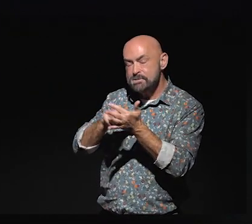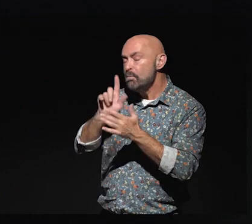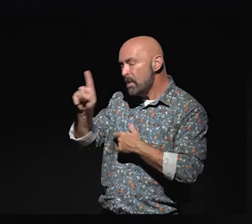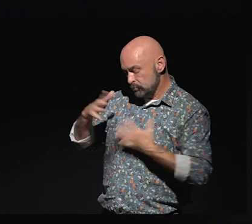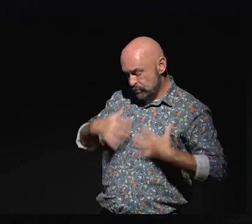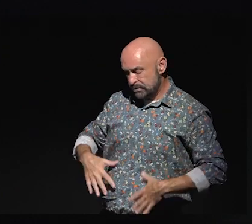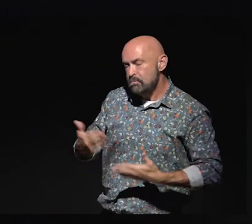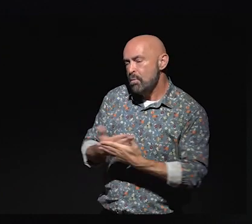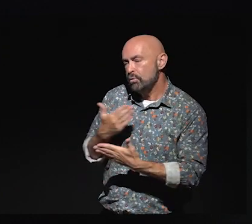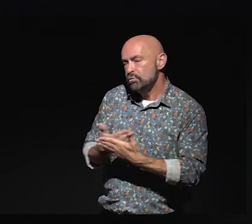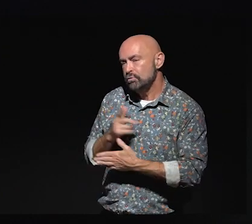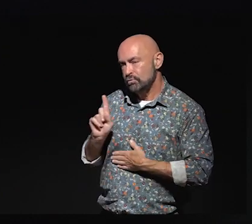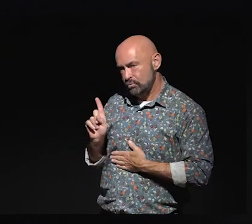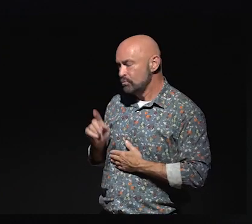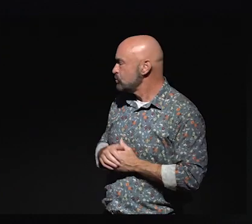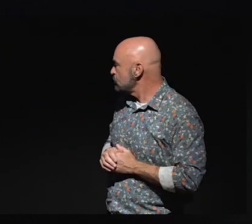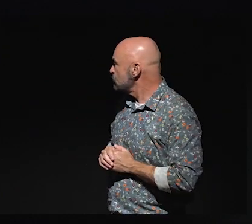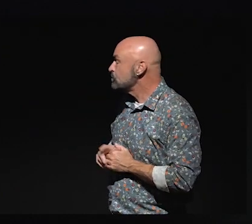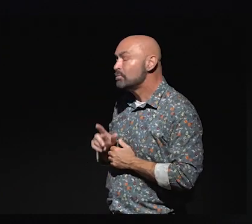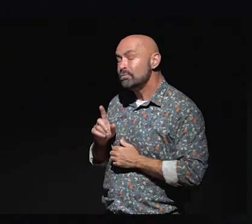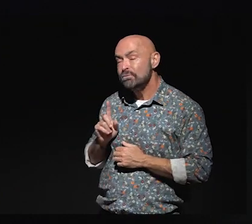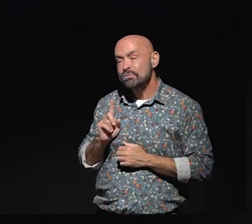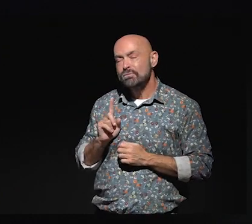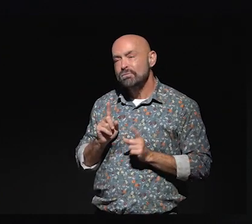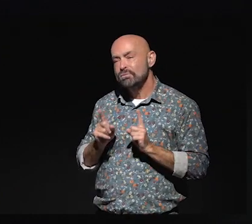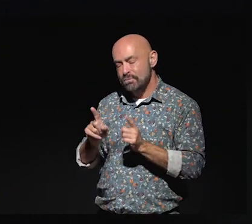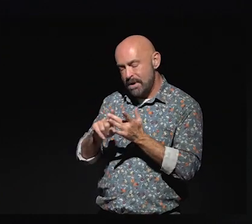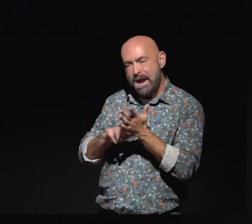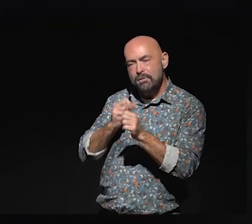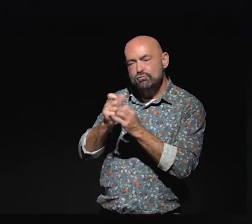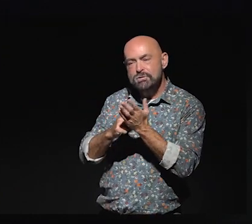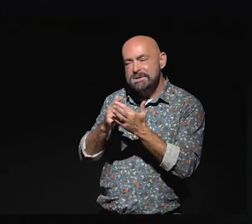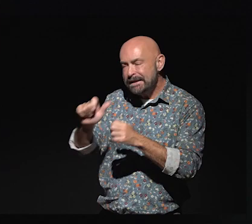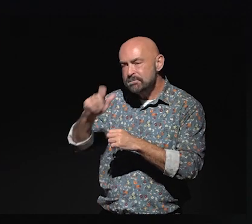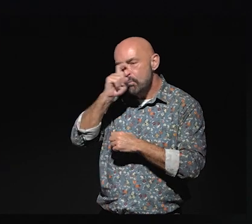And this is one of the innovations of Ingres' portraiture in these years,